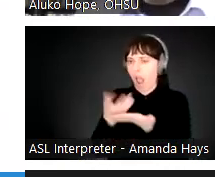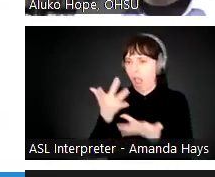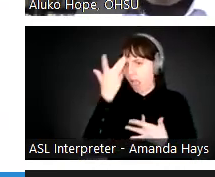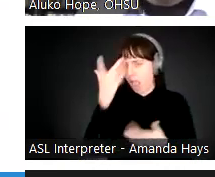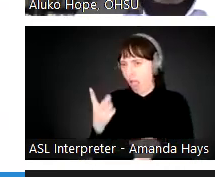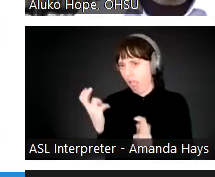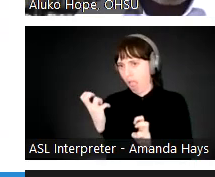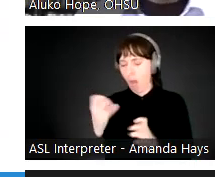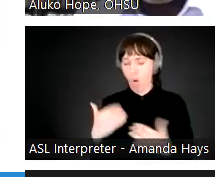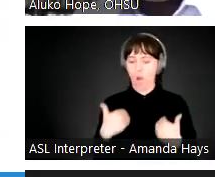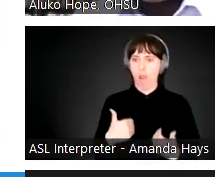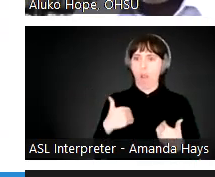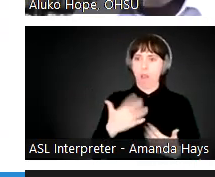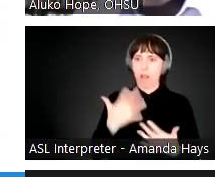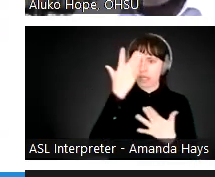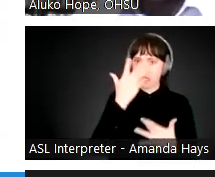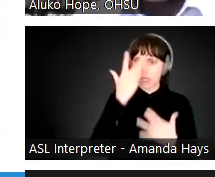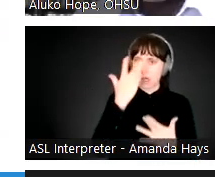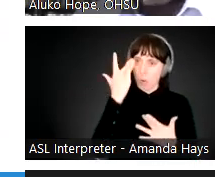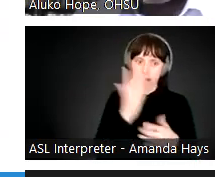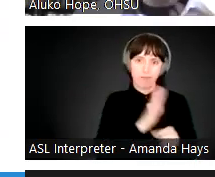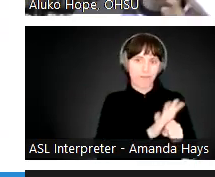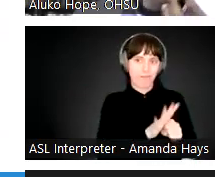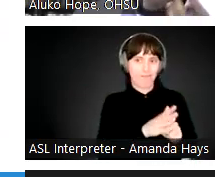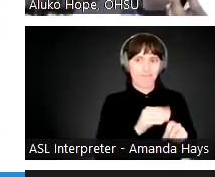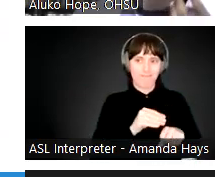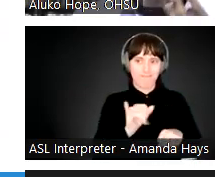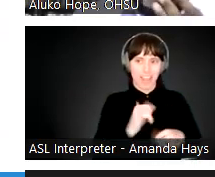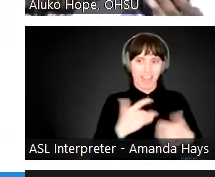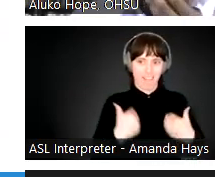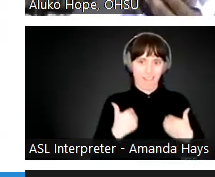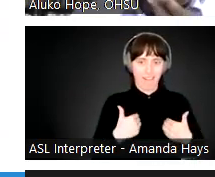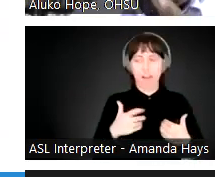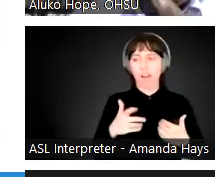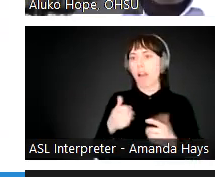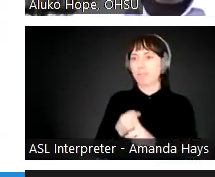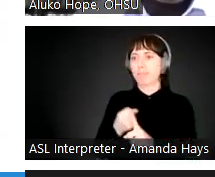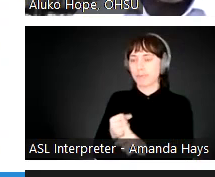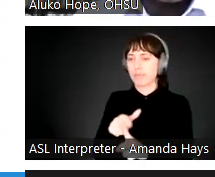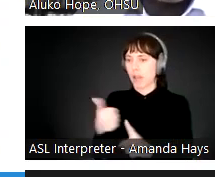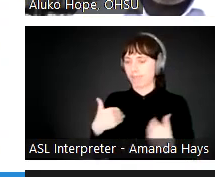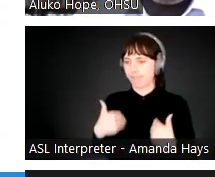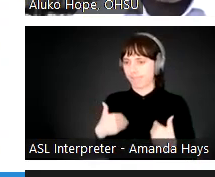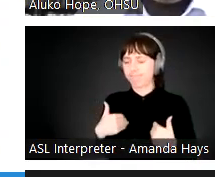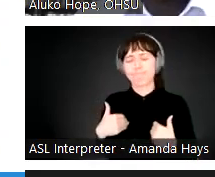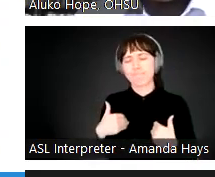like COVID. Right? For those things, we're not really going to talk about that at all today. Right? When we talk about Long